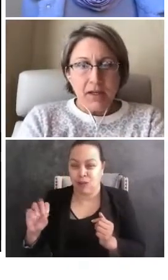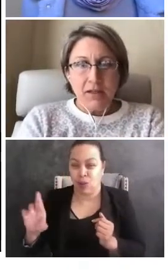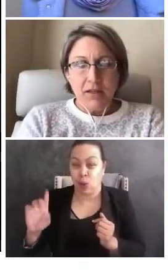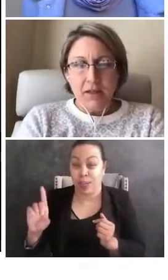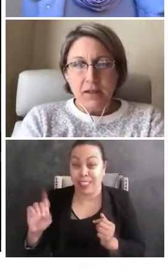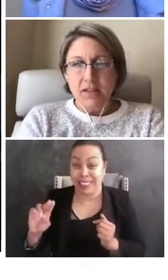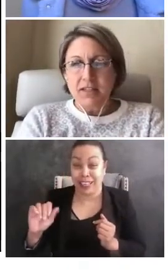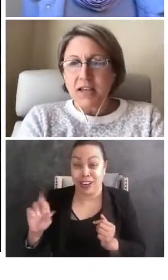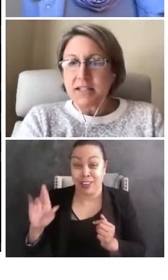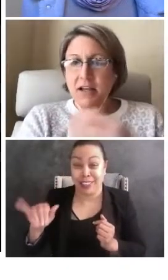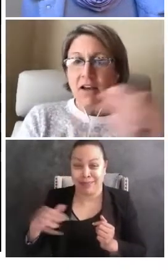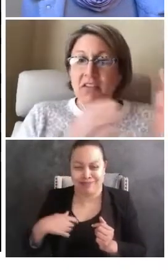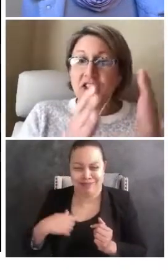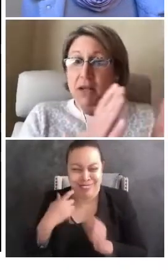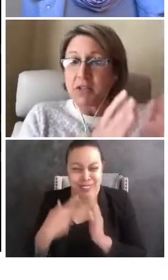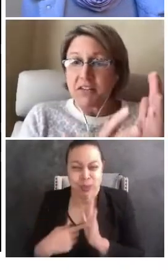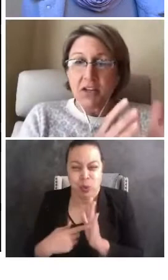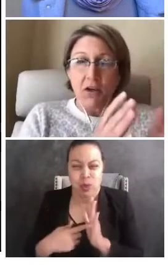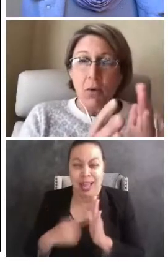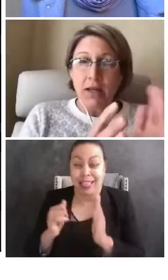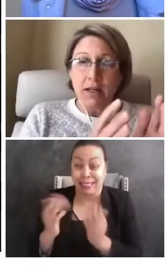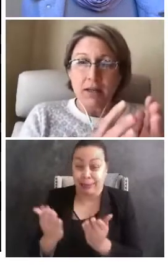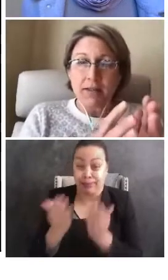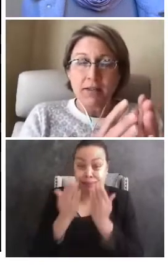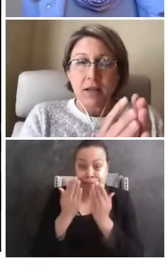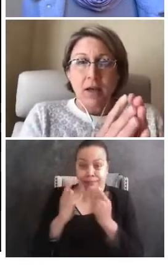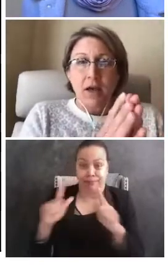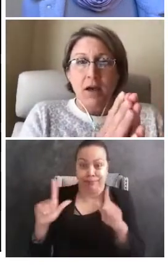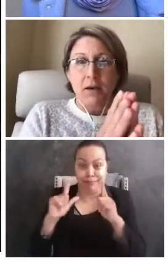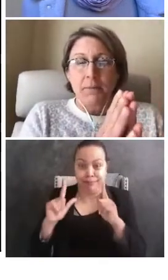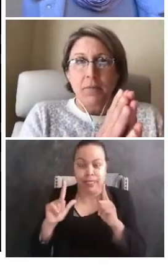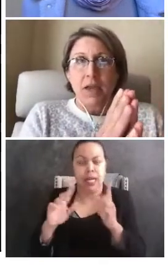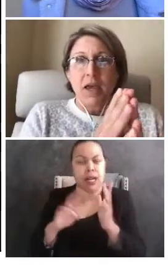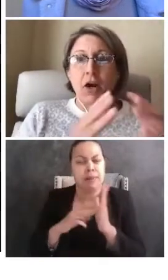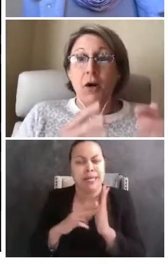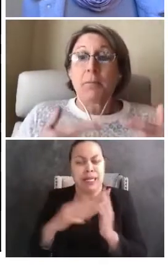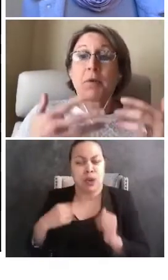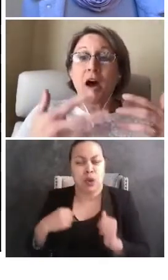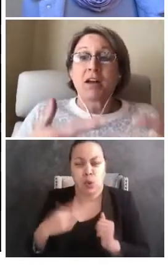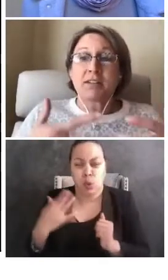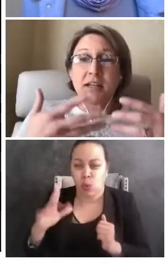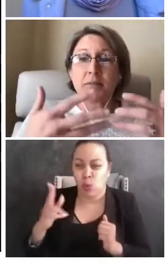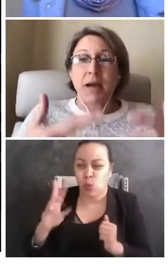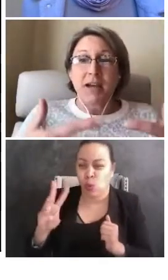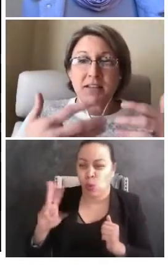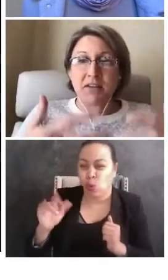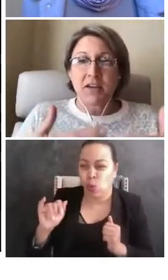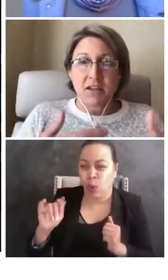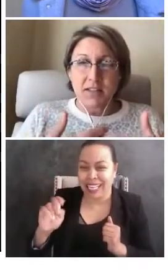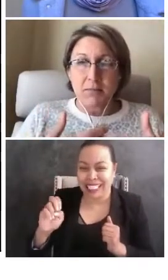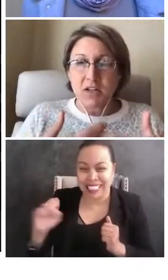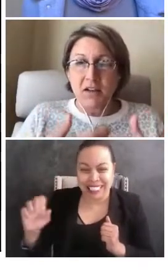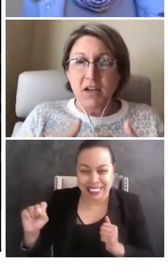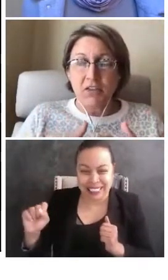But this idea of the shapeshifting of whiteness and our passive, constant consumption of it